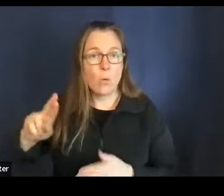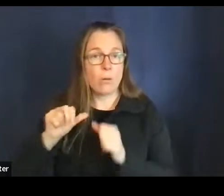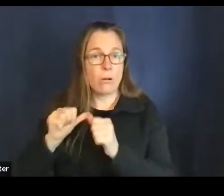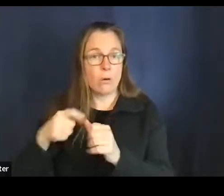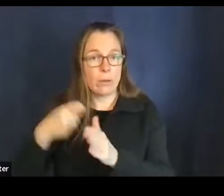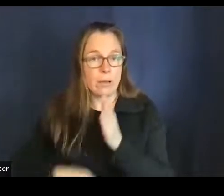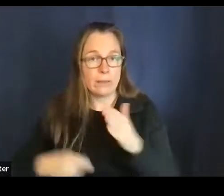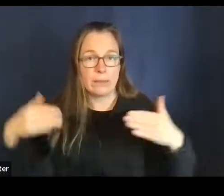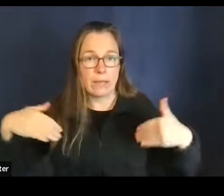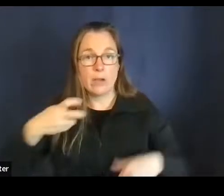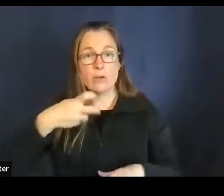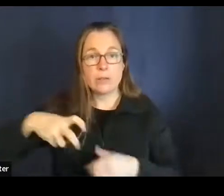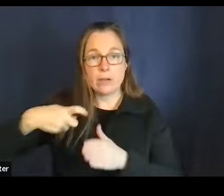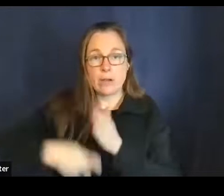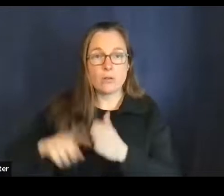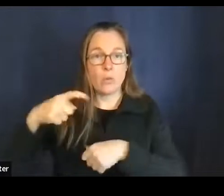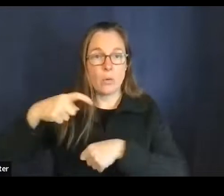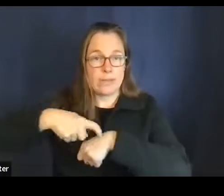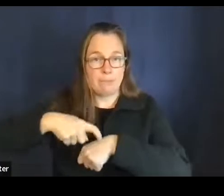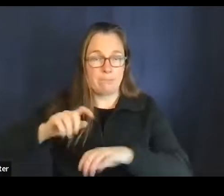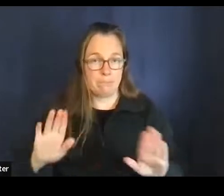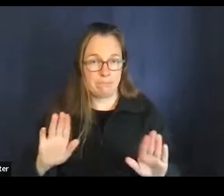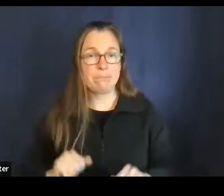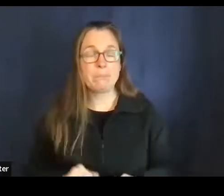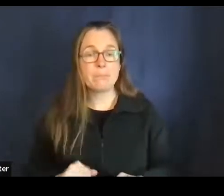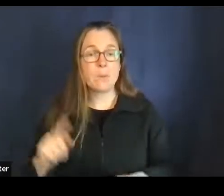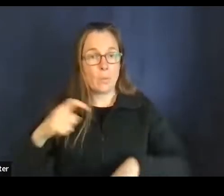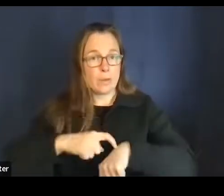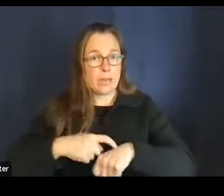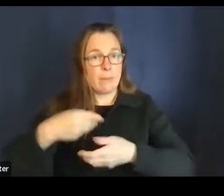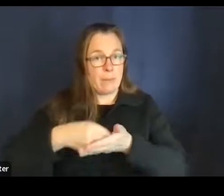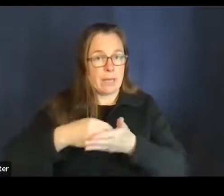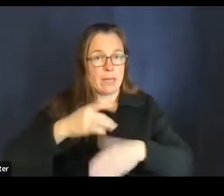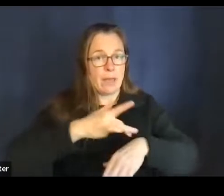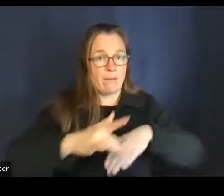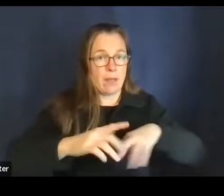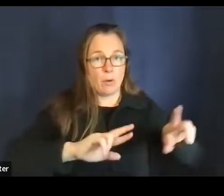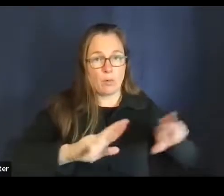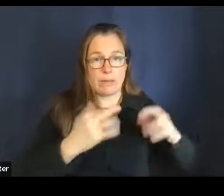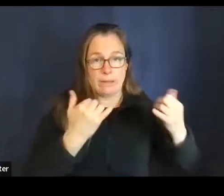Transition costs are onetime in nature. We have one time funds available right now as a result of our general fund